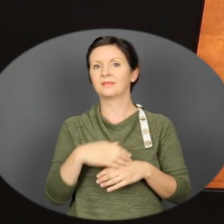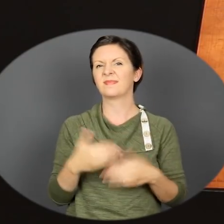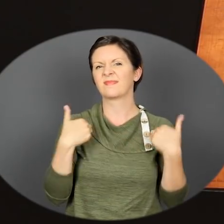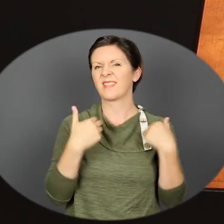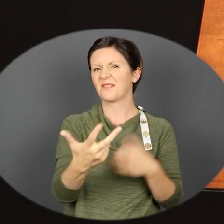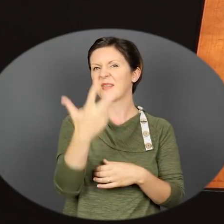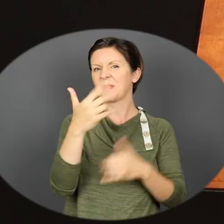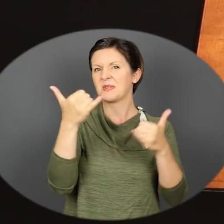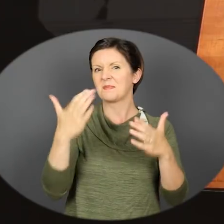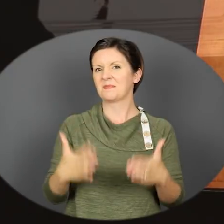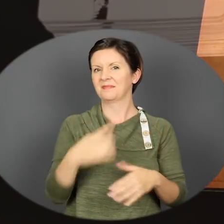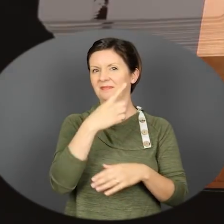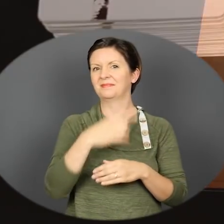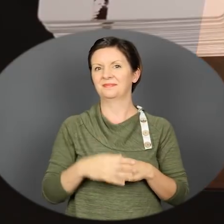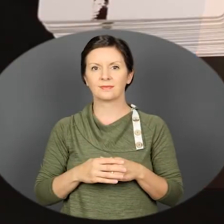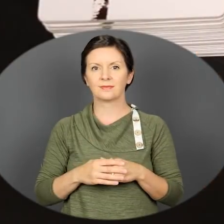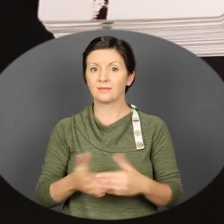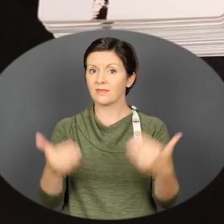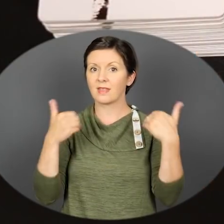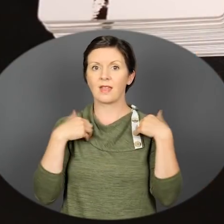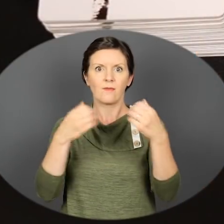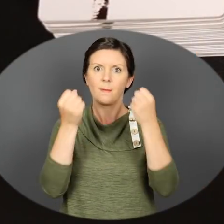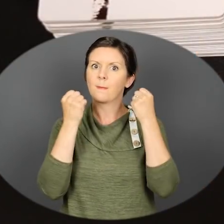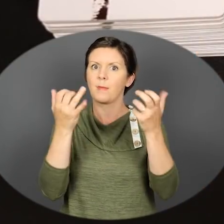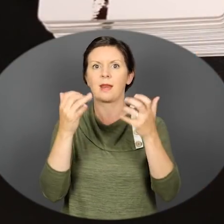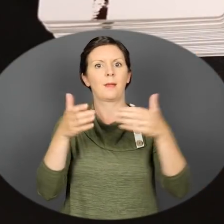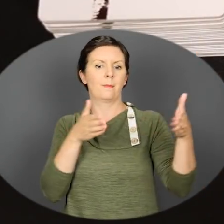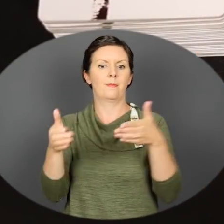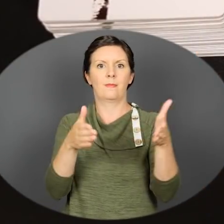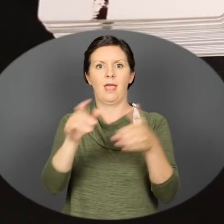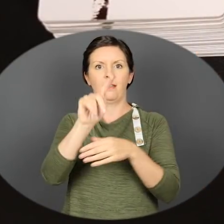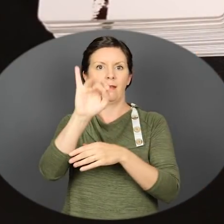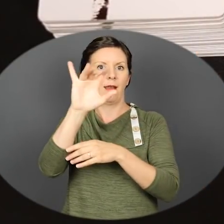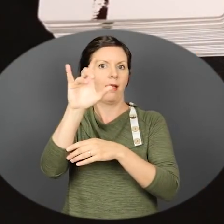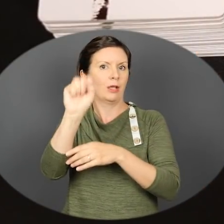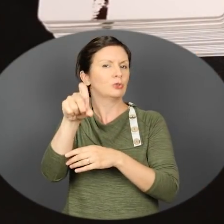setting up a 3 player game. There are several path tiles and these should be shuffled and